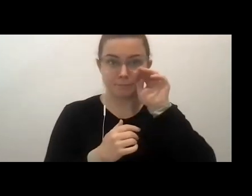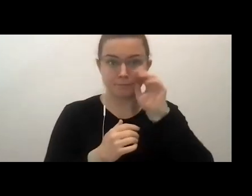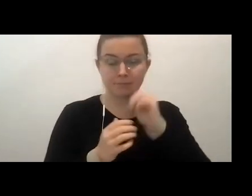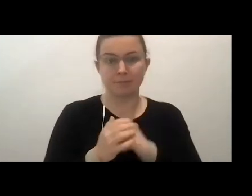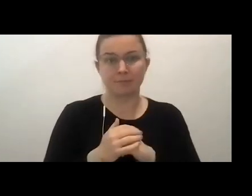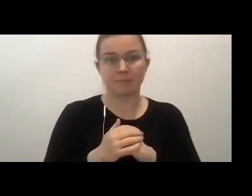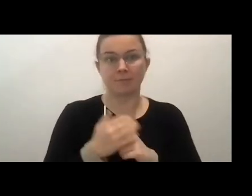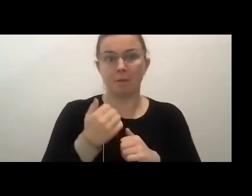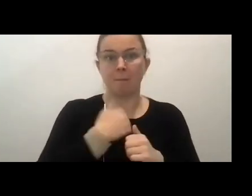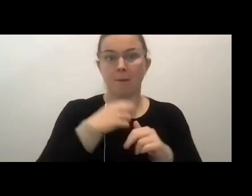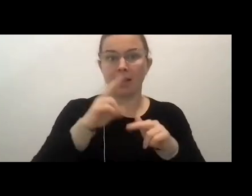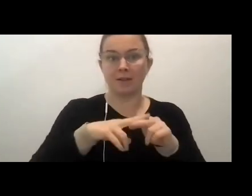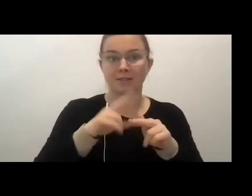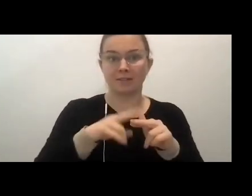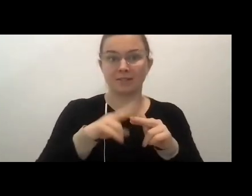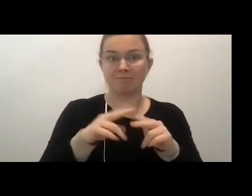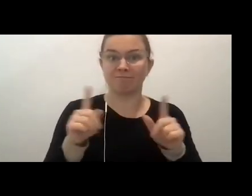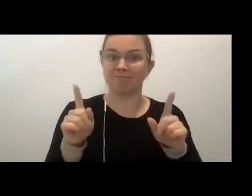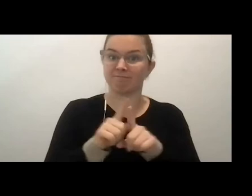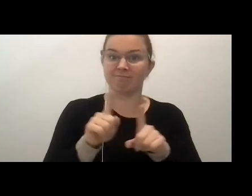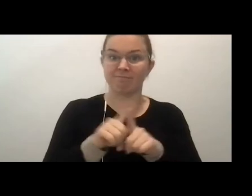my daddy is just like hearing people